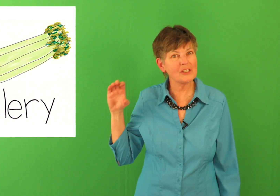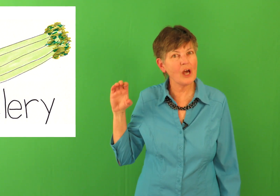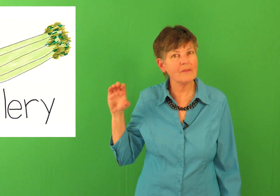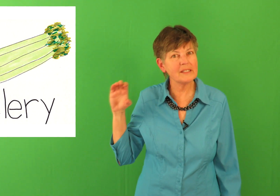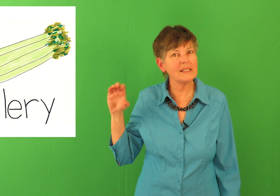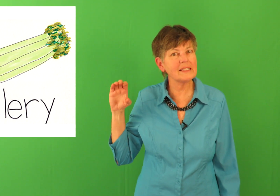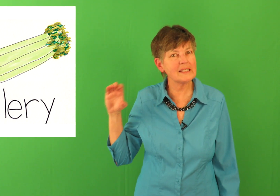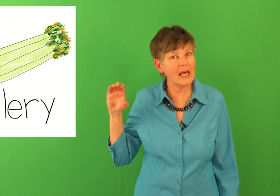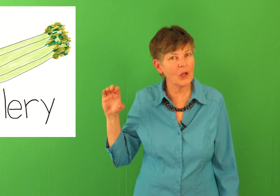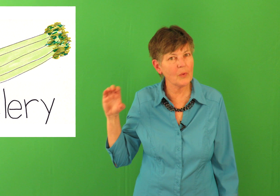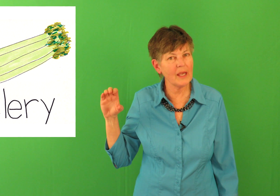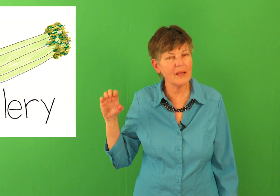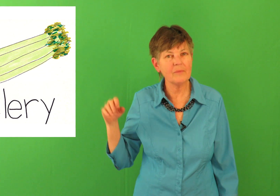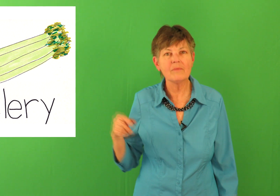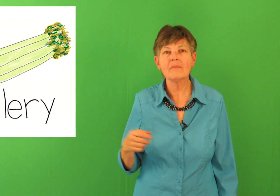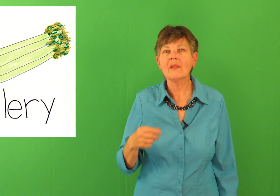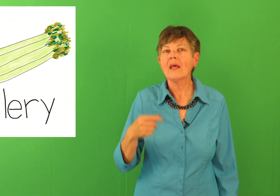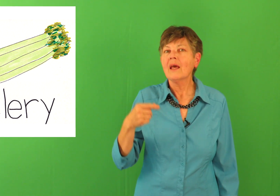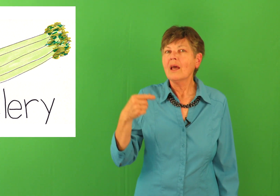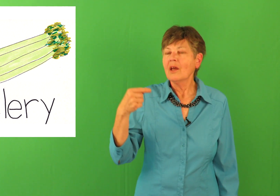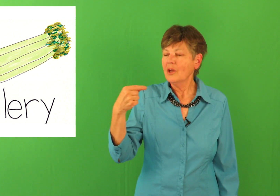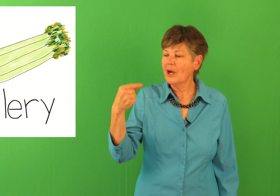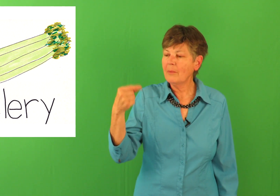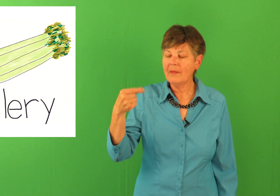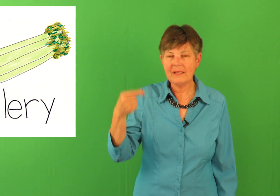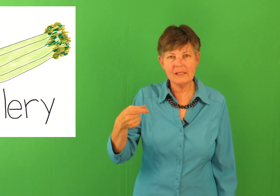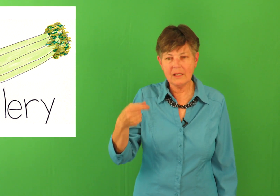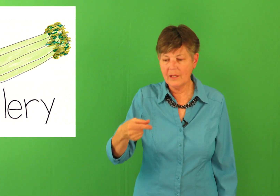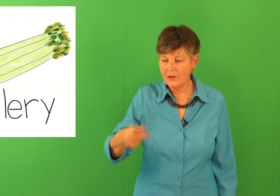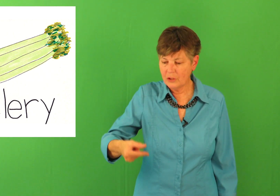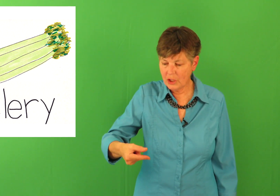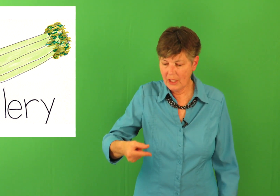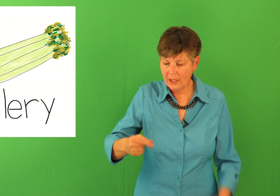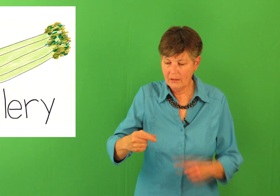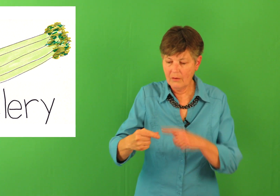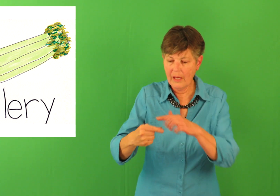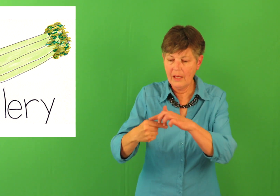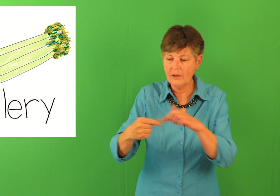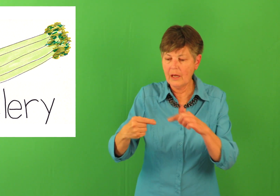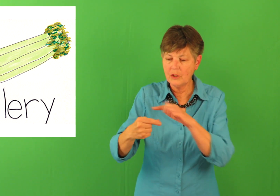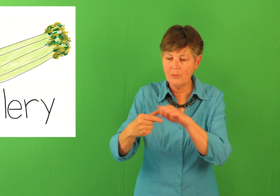soft sea celery you're gonna make this is the letter G okay you've got your